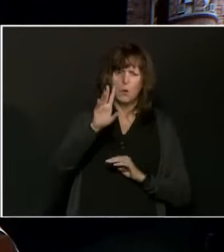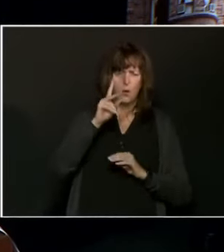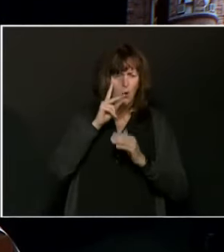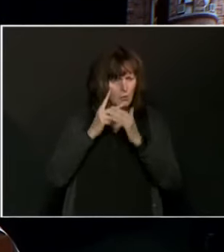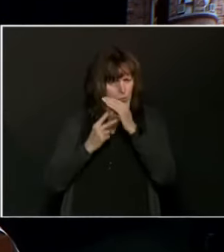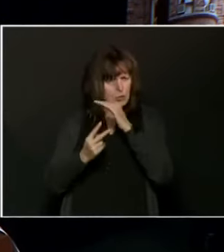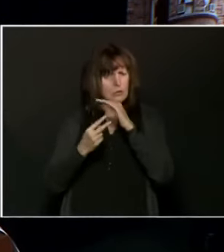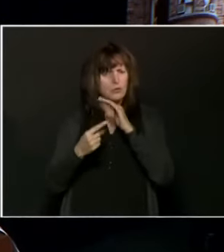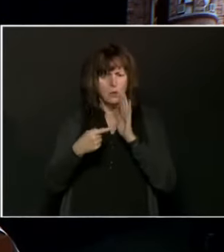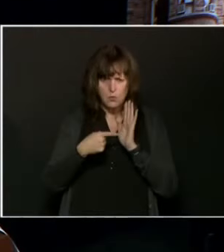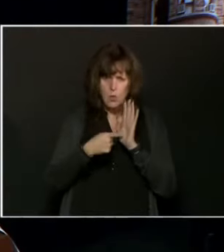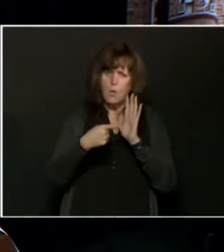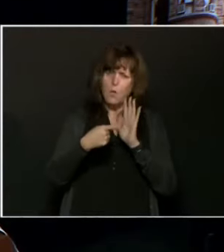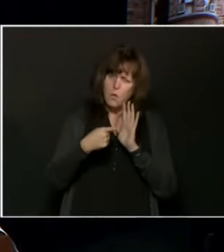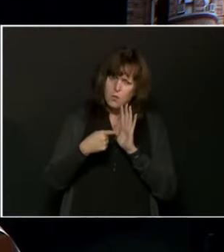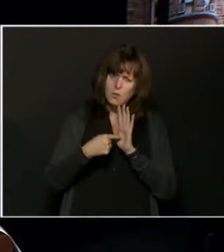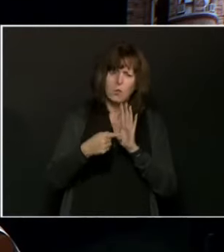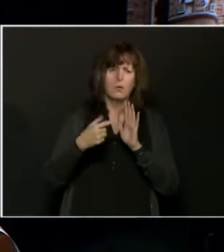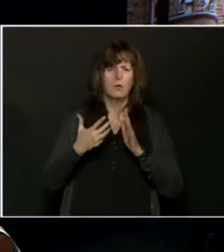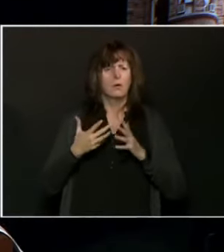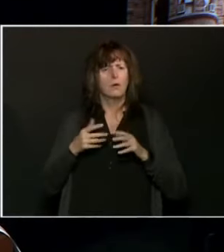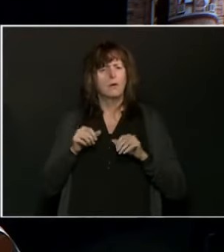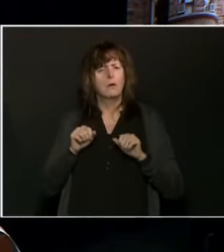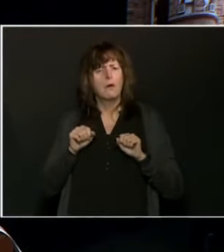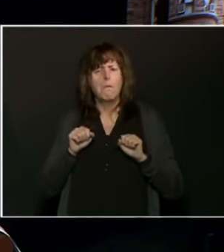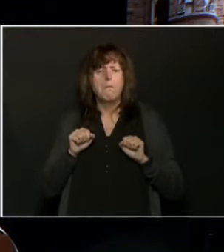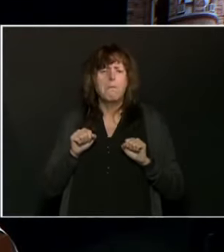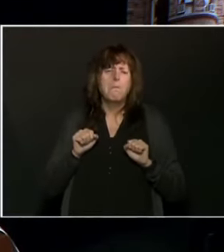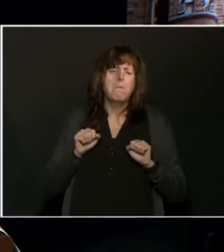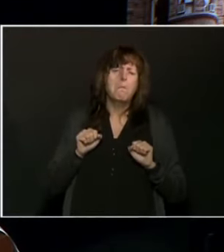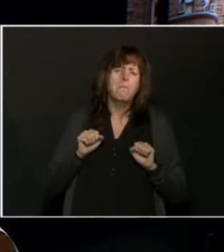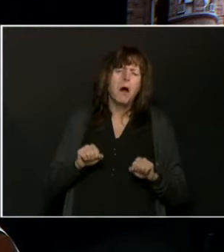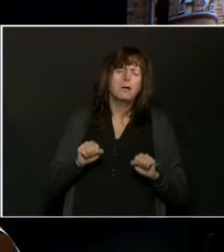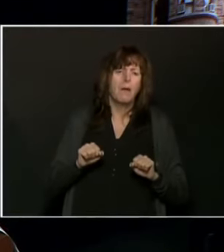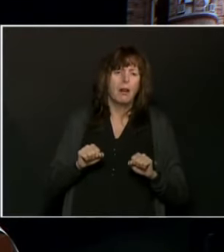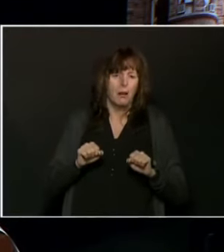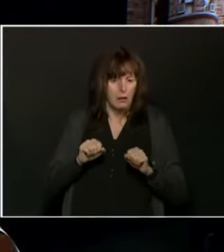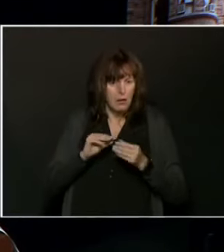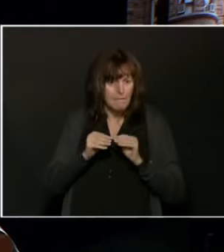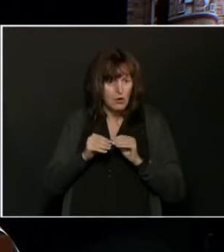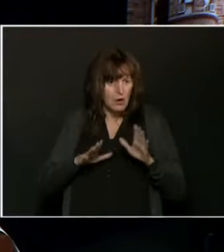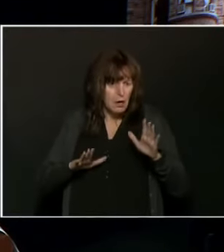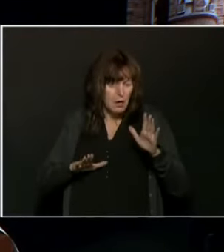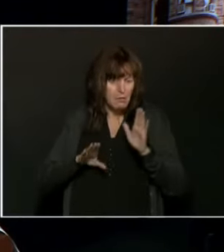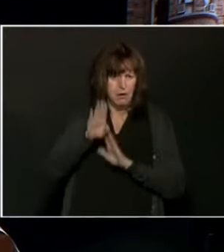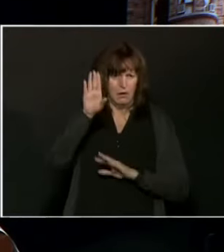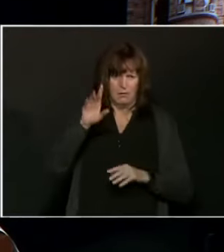THOSE ARCS. WE SEE THOSE EVERY TIME WITH